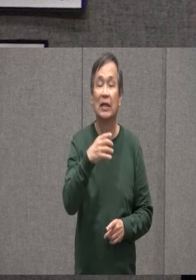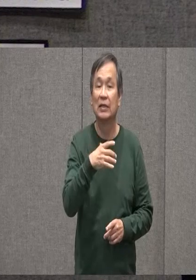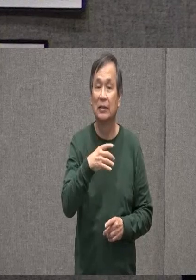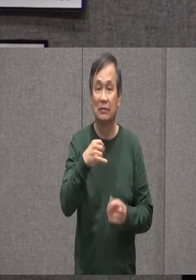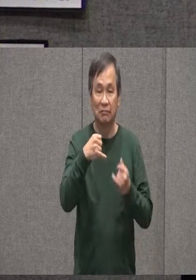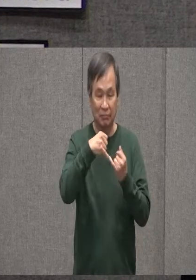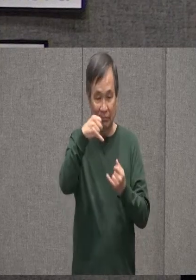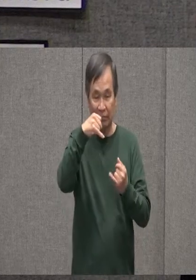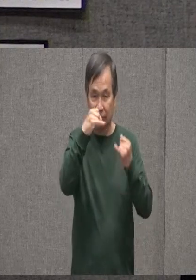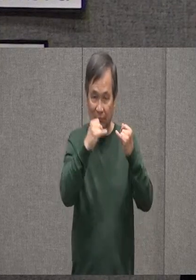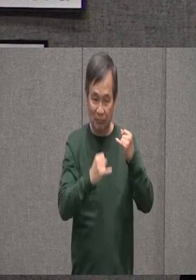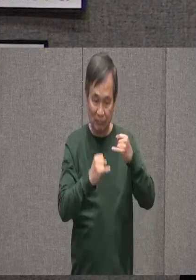you would like to.